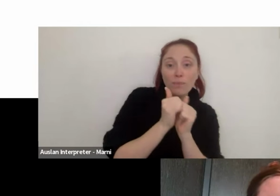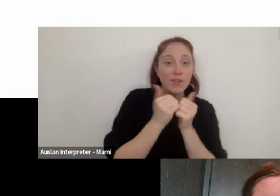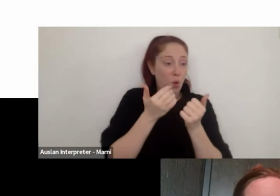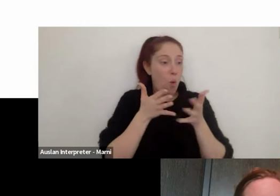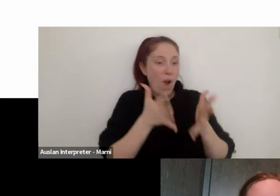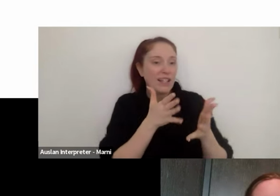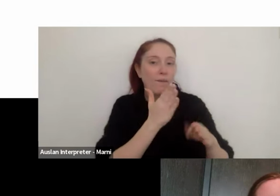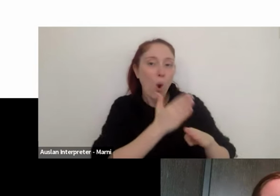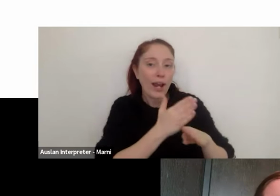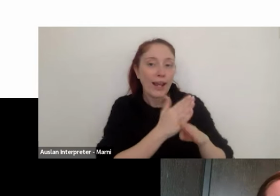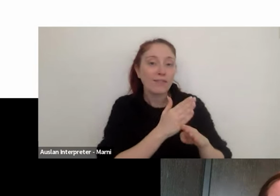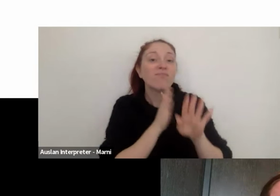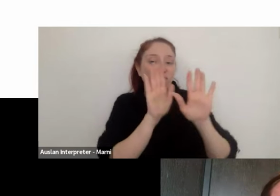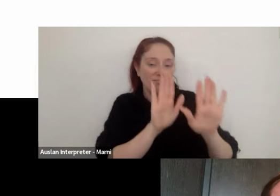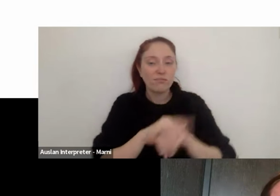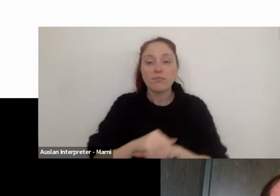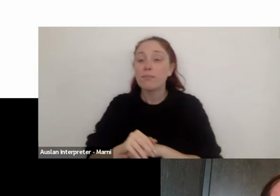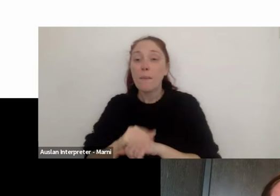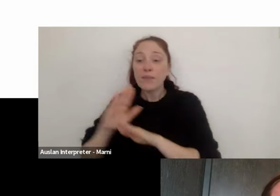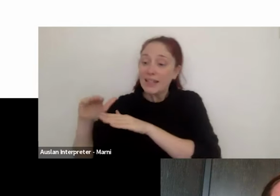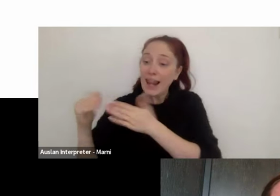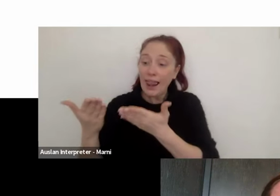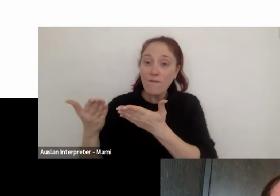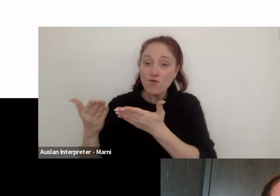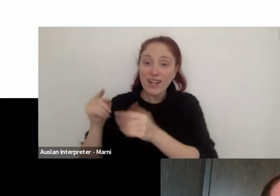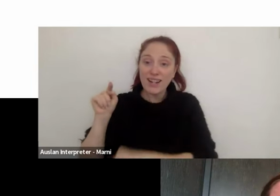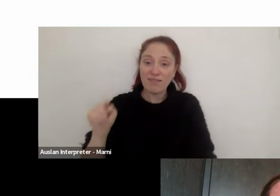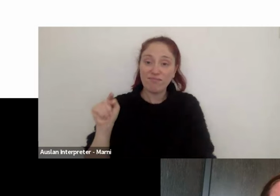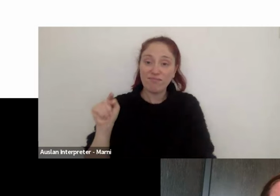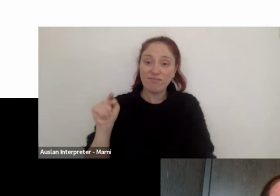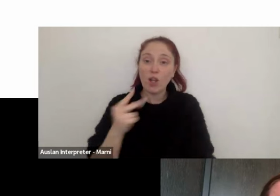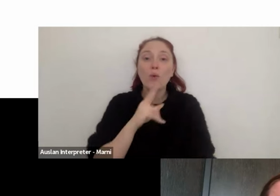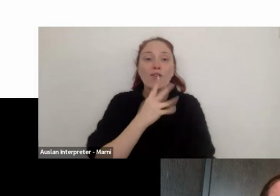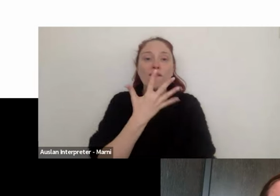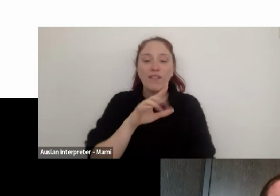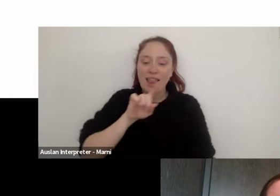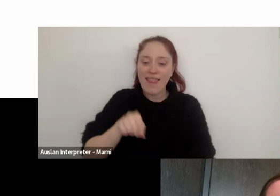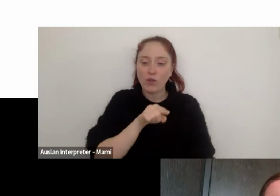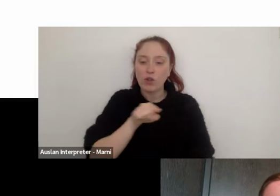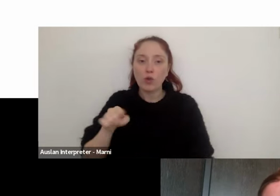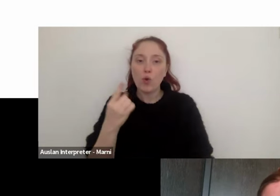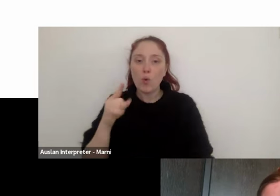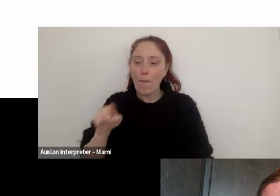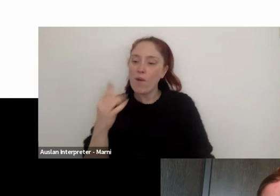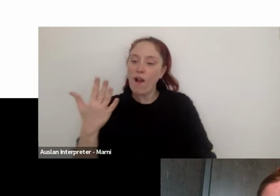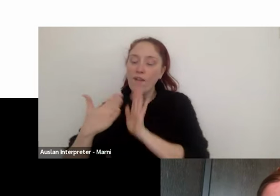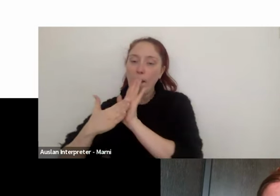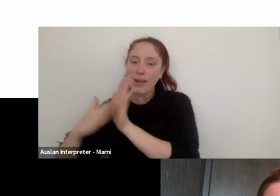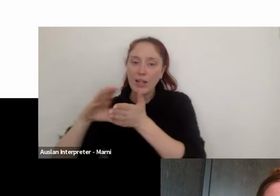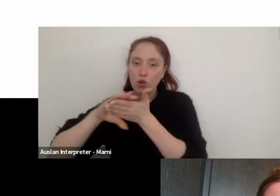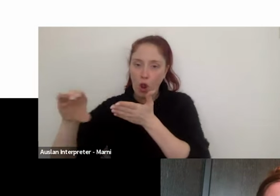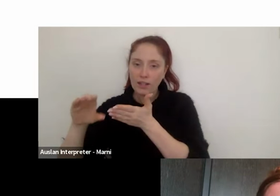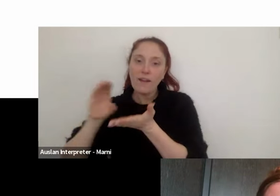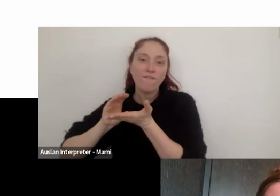delivery investments is available between $250,000 and up to $1.5 million. It will